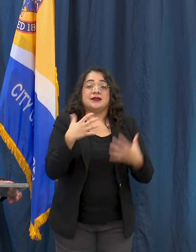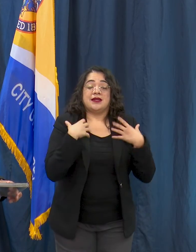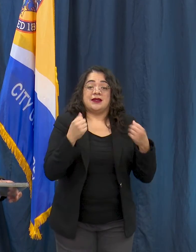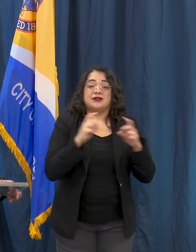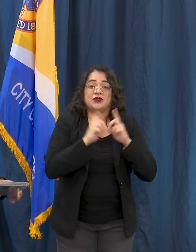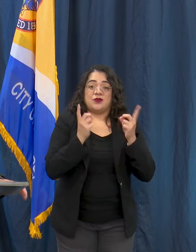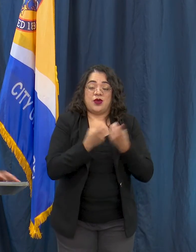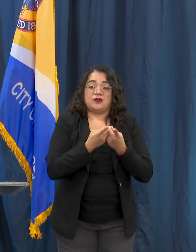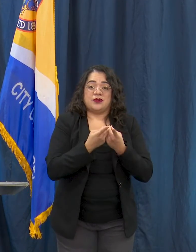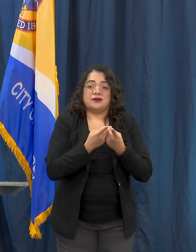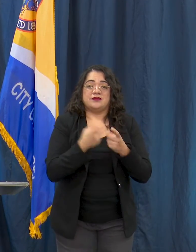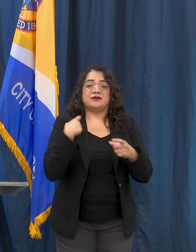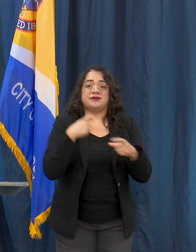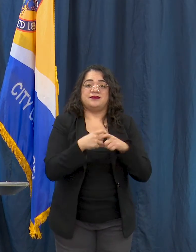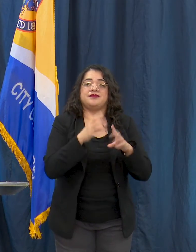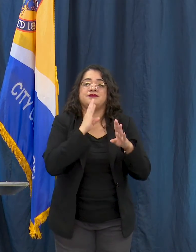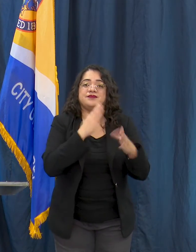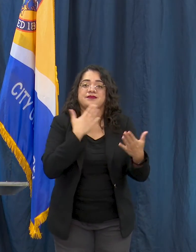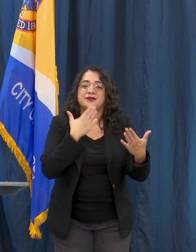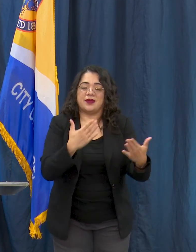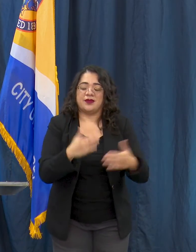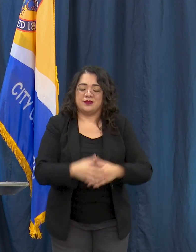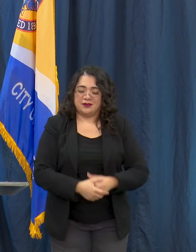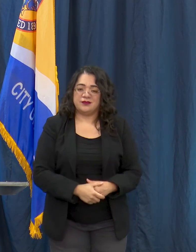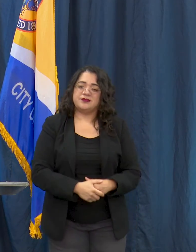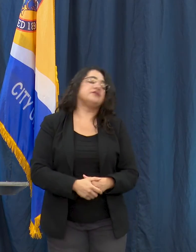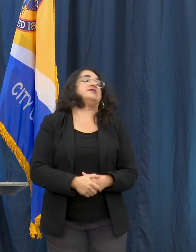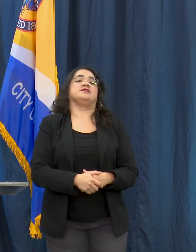Spanish translation recap, thank you.